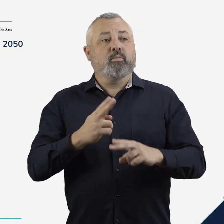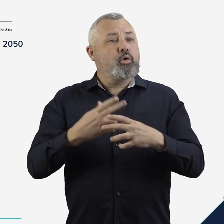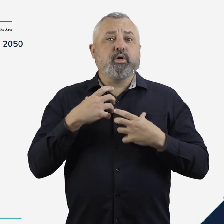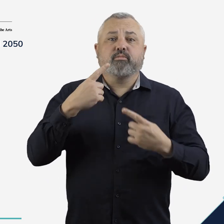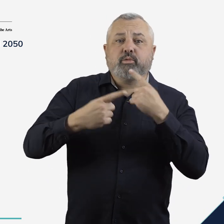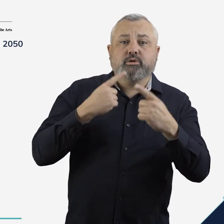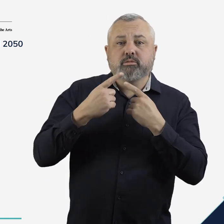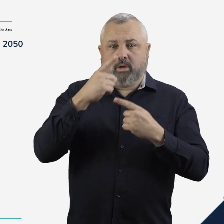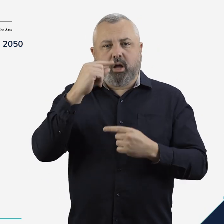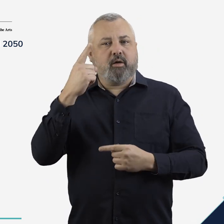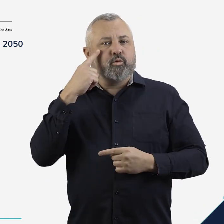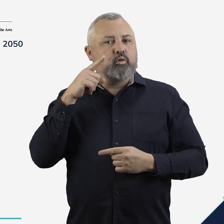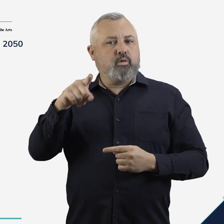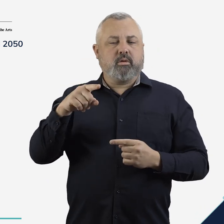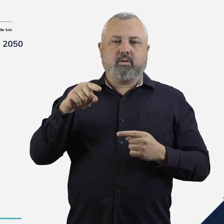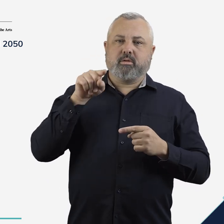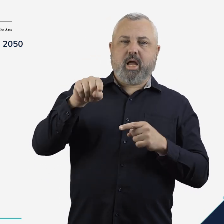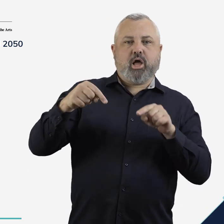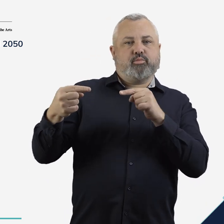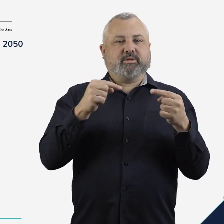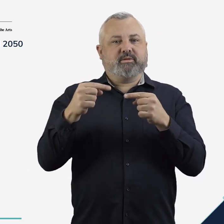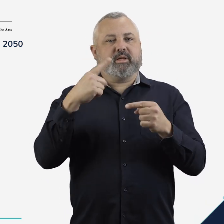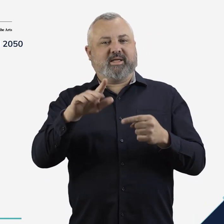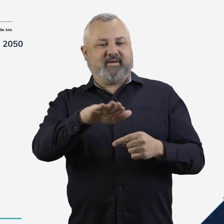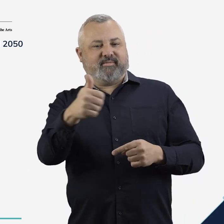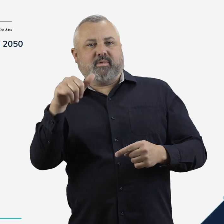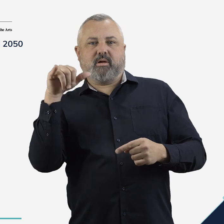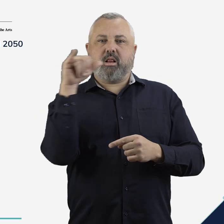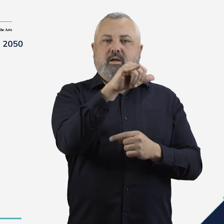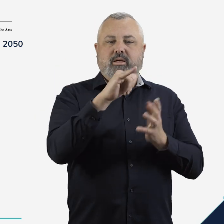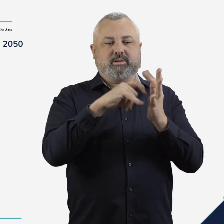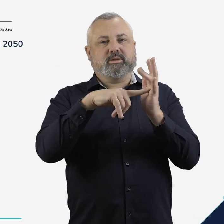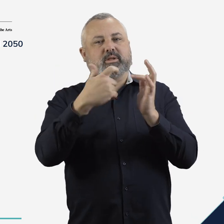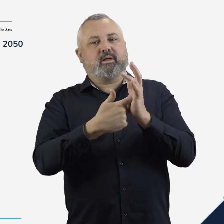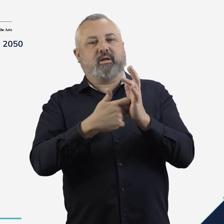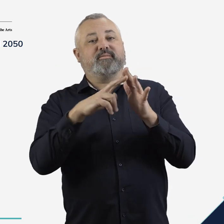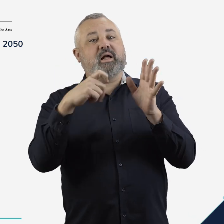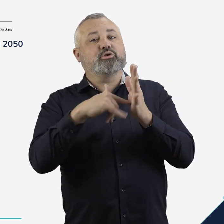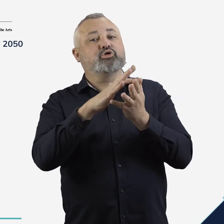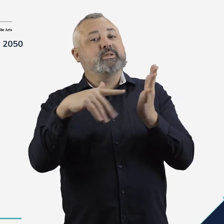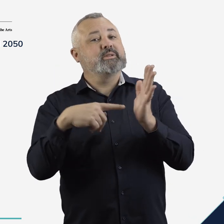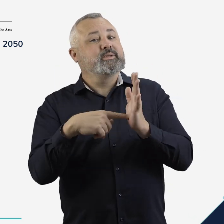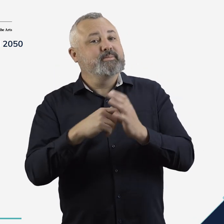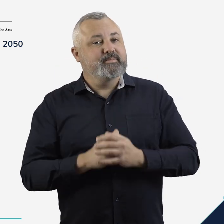For more information, see the A competitive and efficient aviation sector fact sheet.